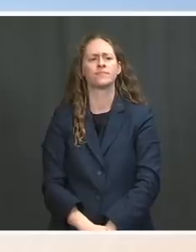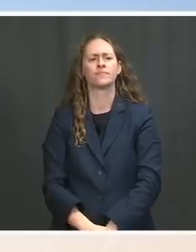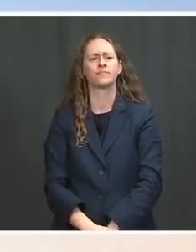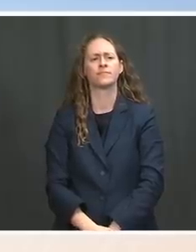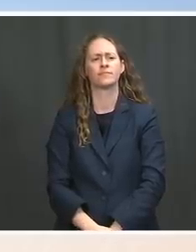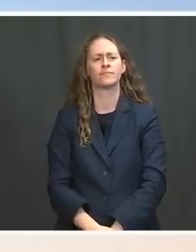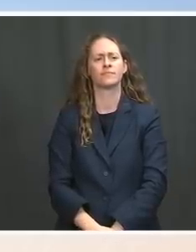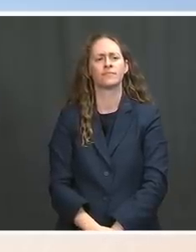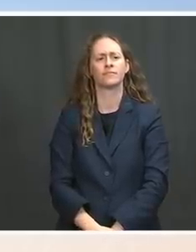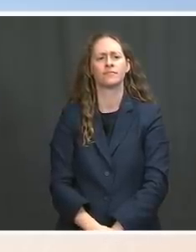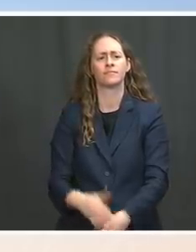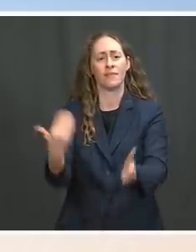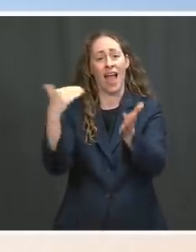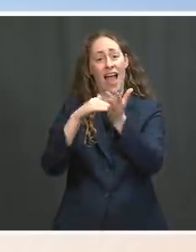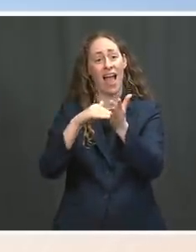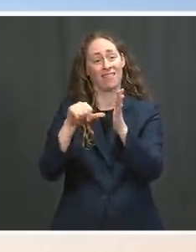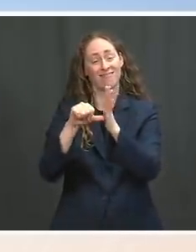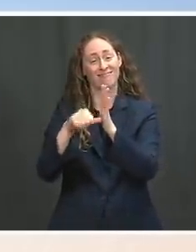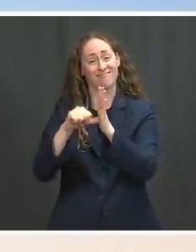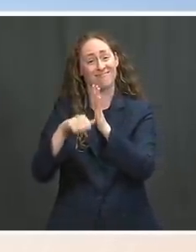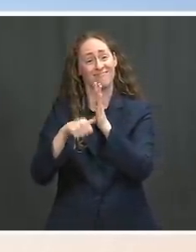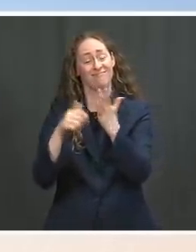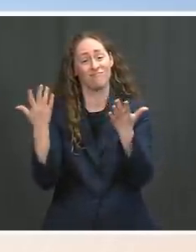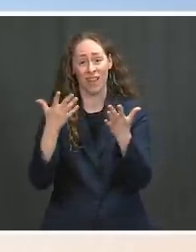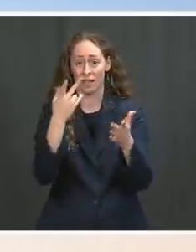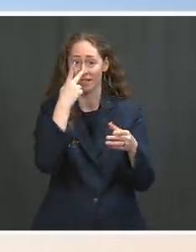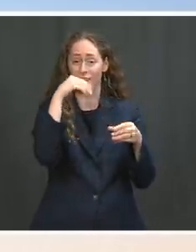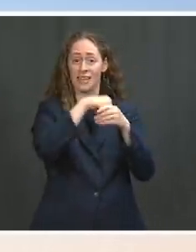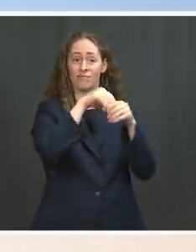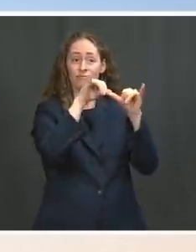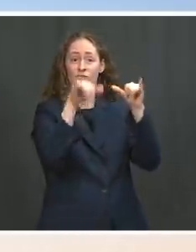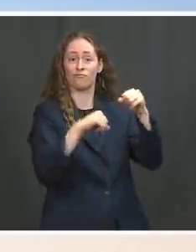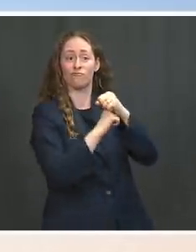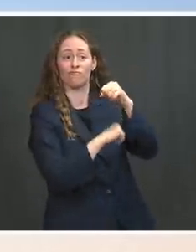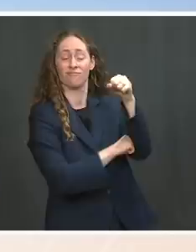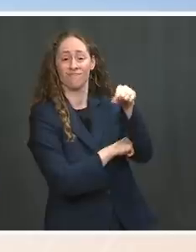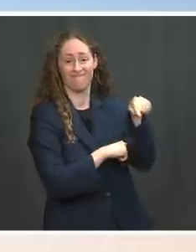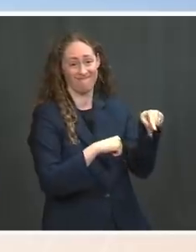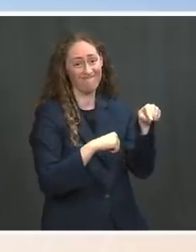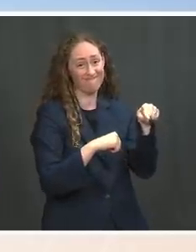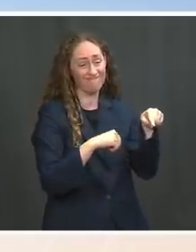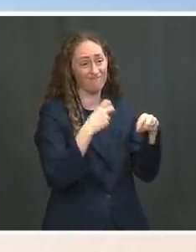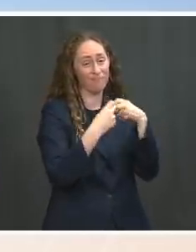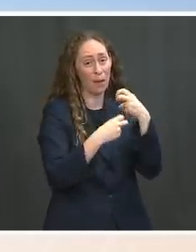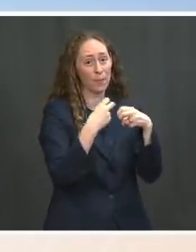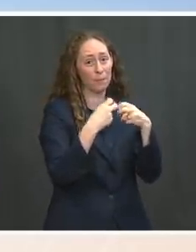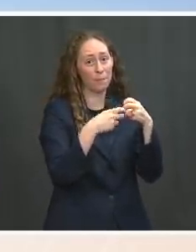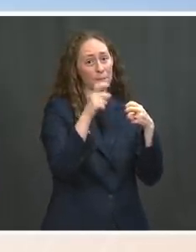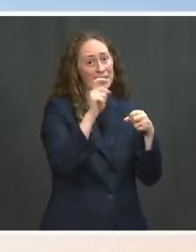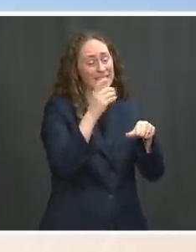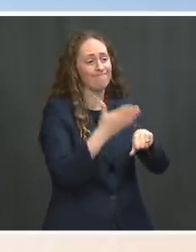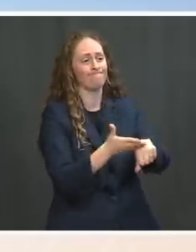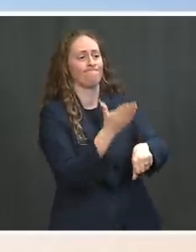And the reality is that investing in world-class, modern, and resilient infrastructure has always been central